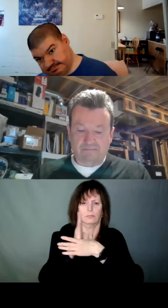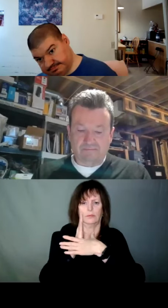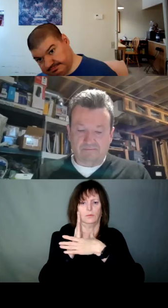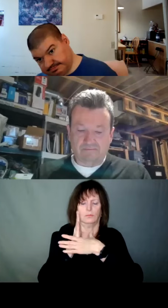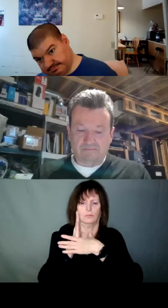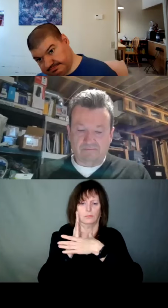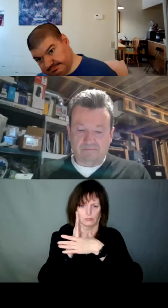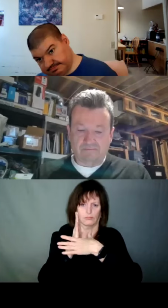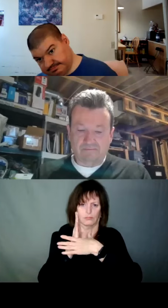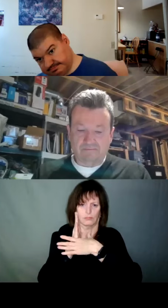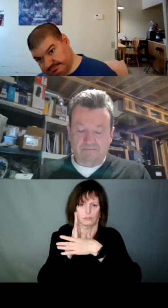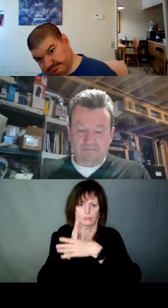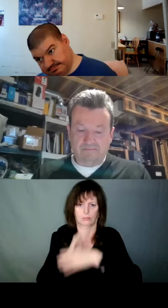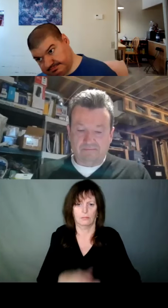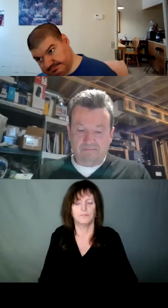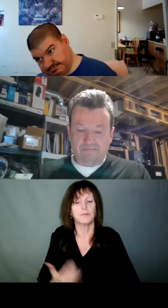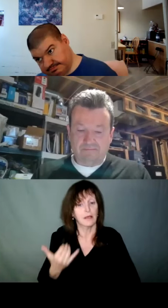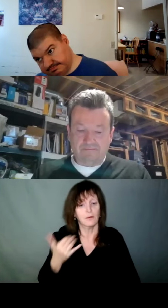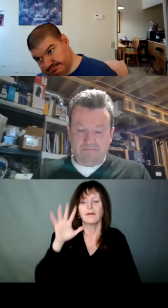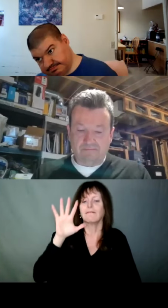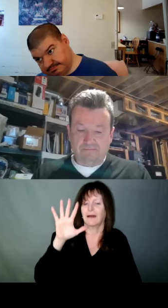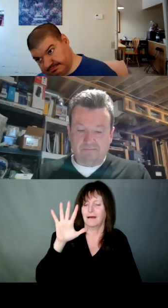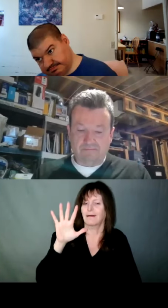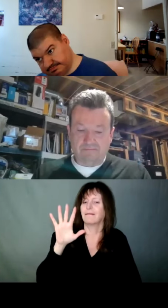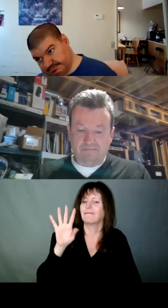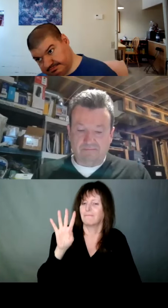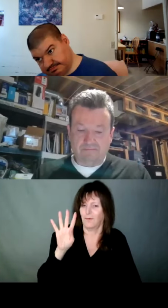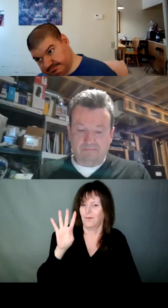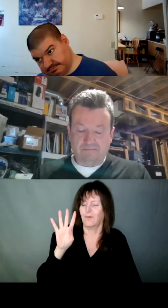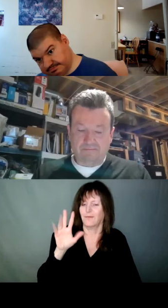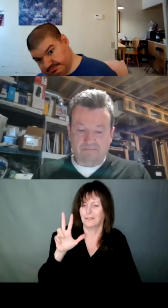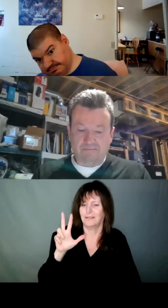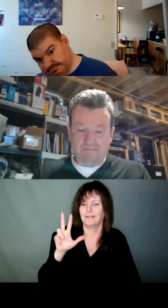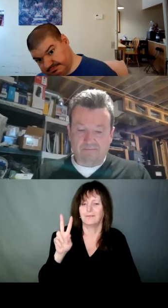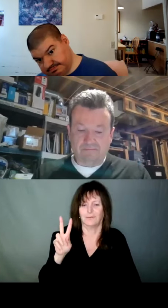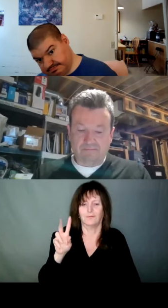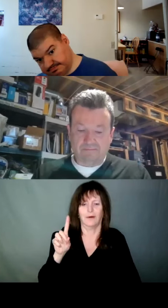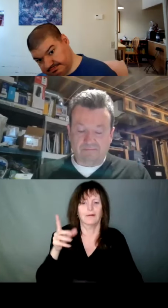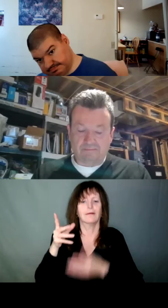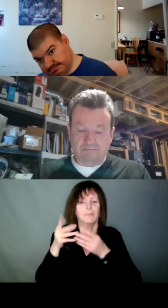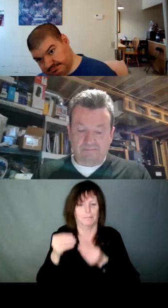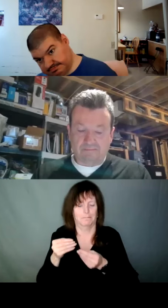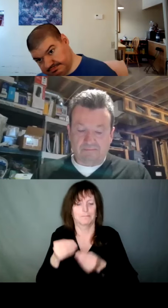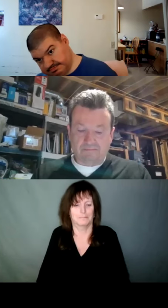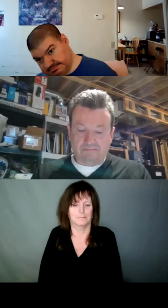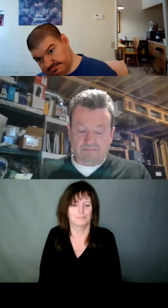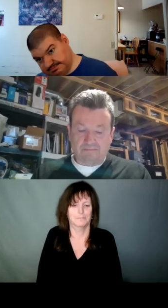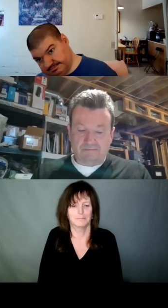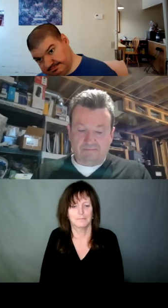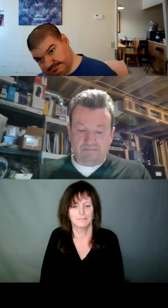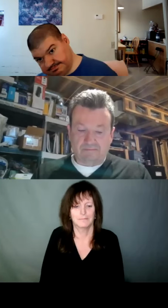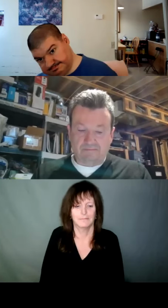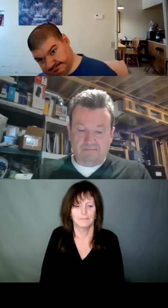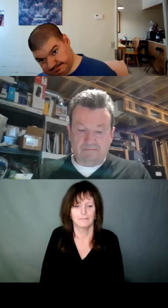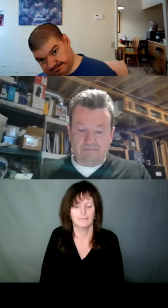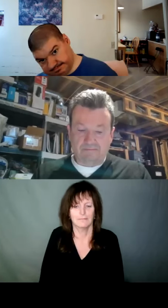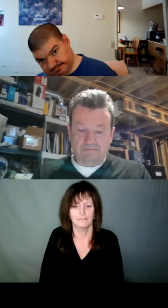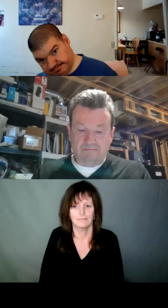the middle.